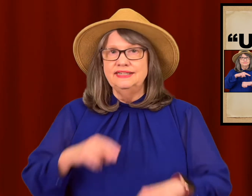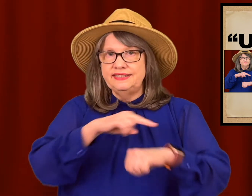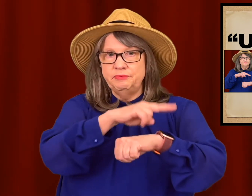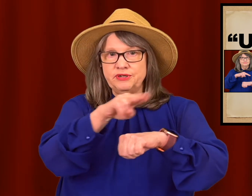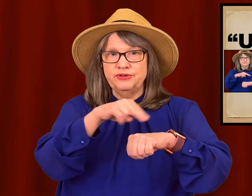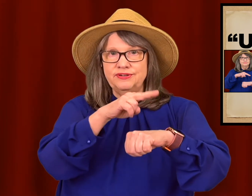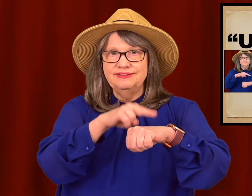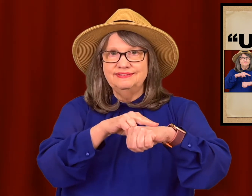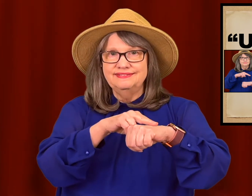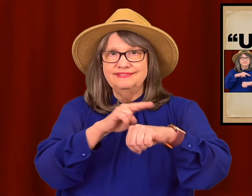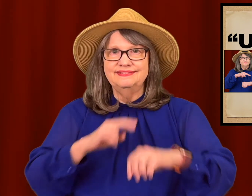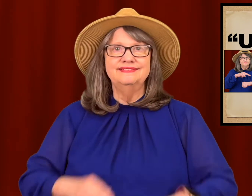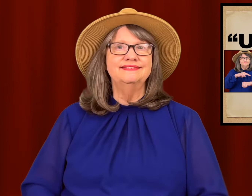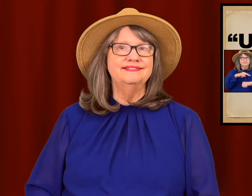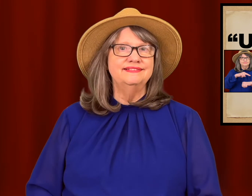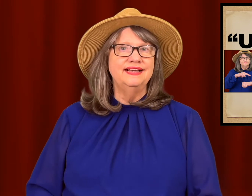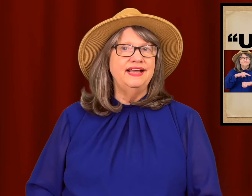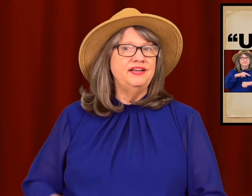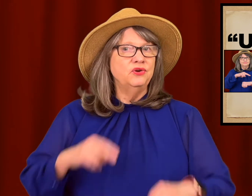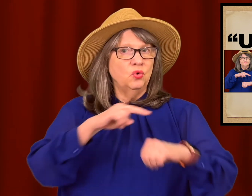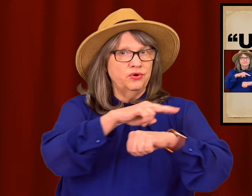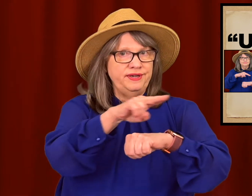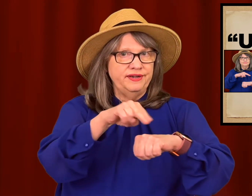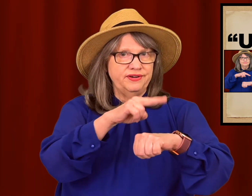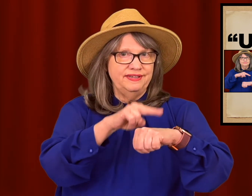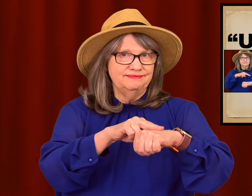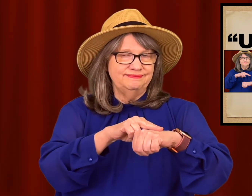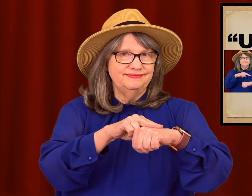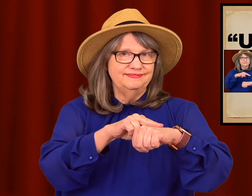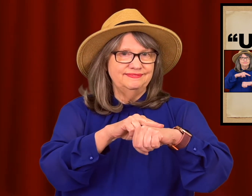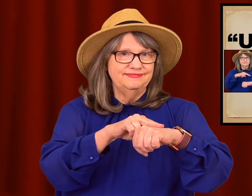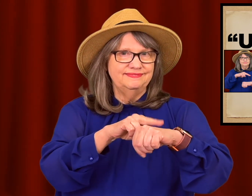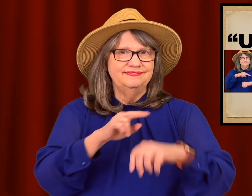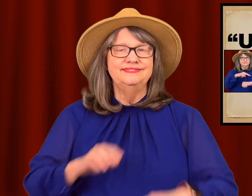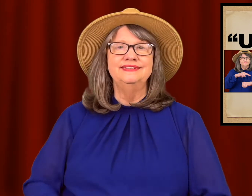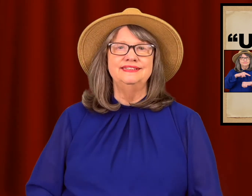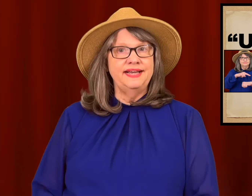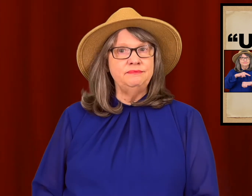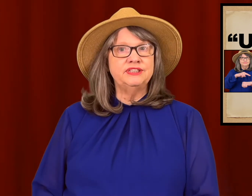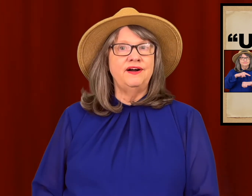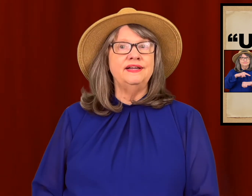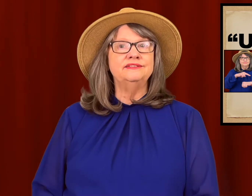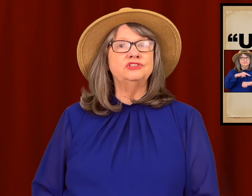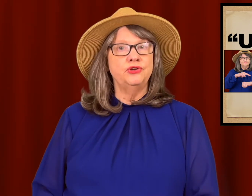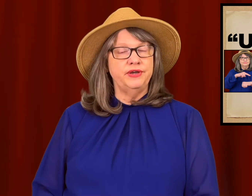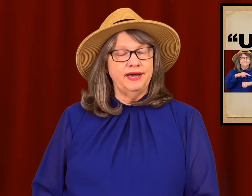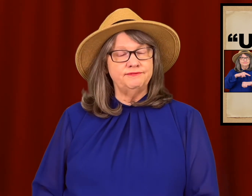TYPICAL and ORDINARY. Same sign. So you have to